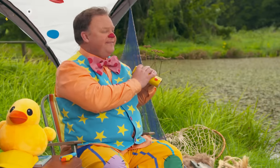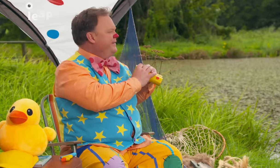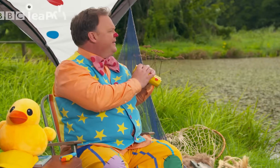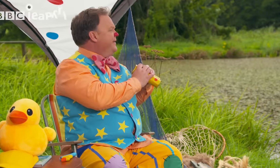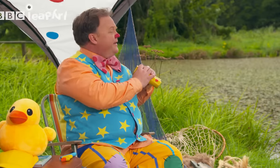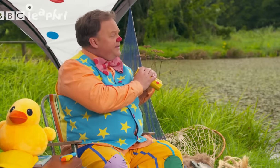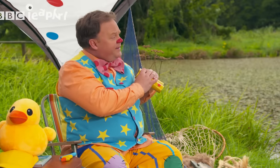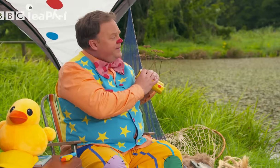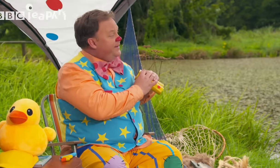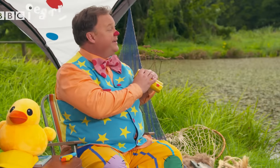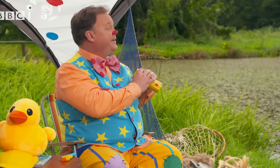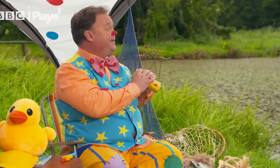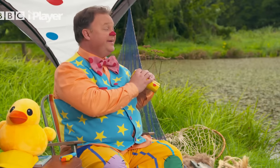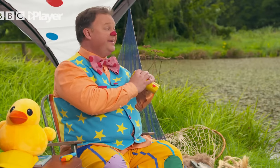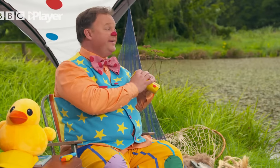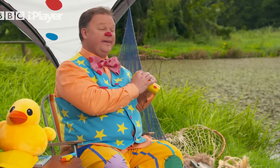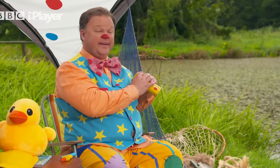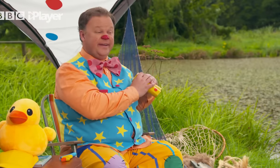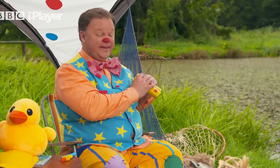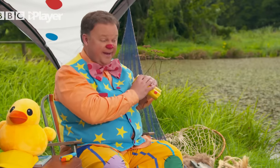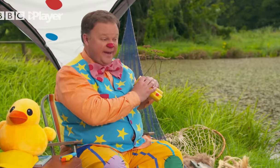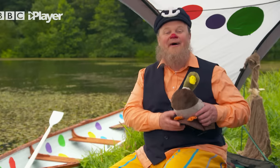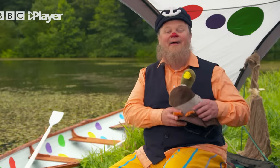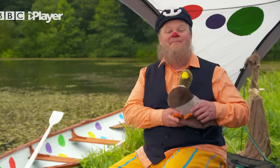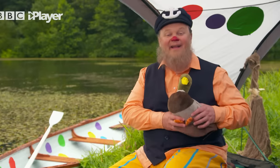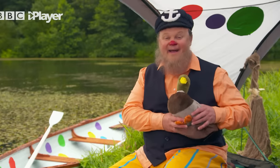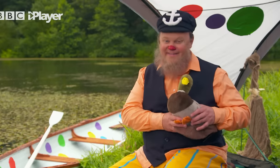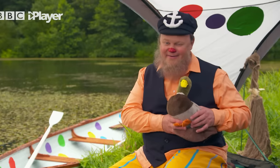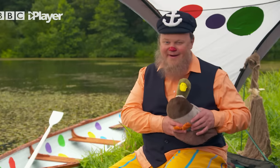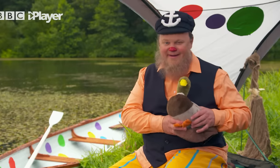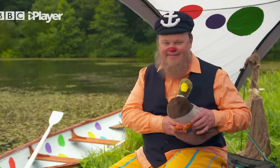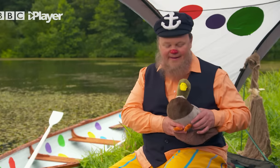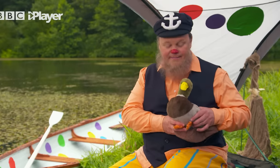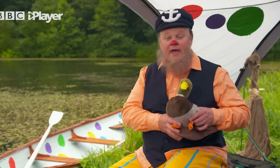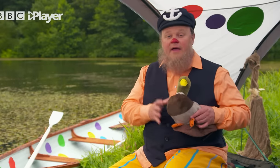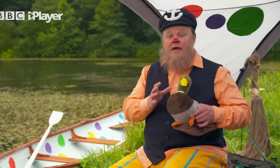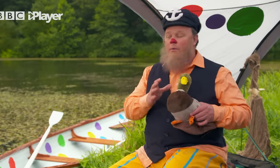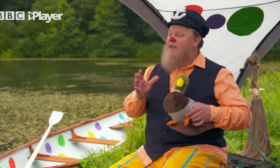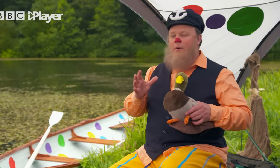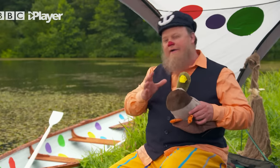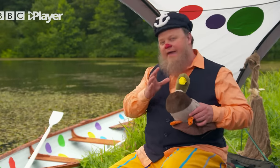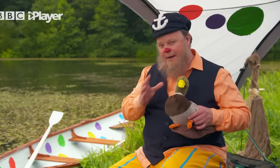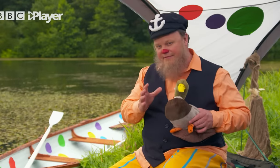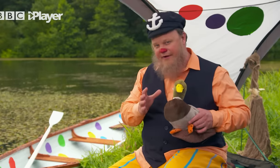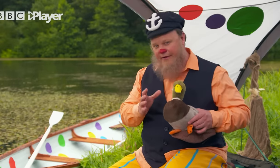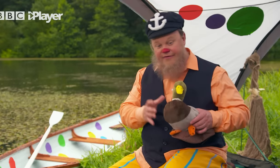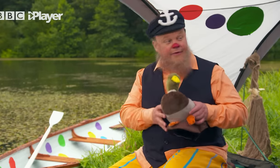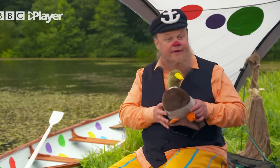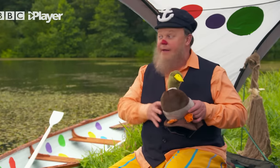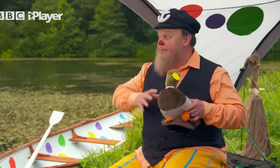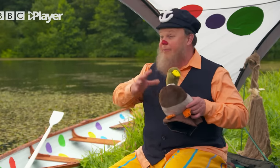ooh what's that fisherman tumble well i'm glad you asked when you wear a camouflage you can